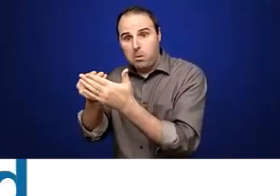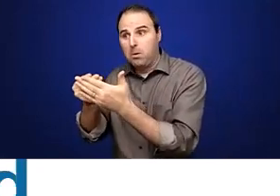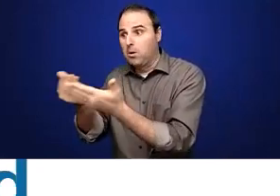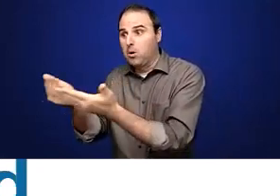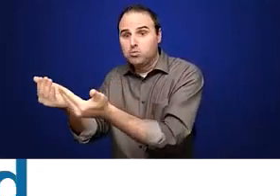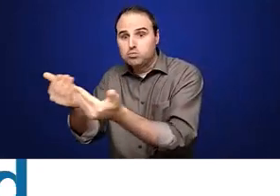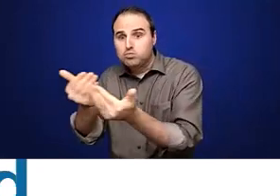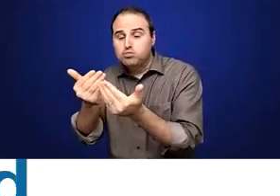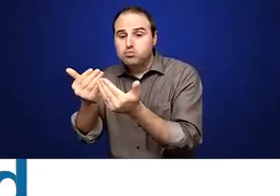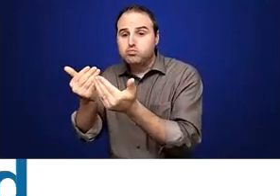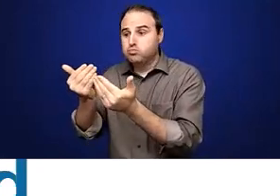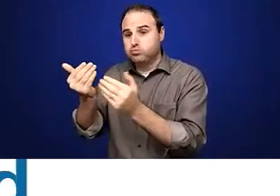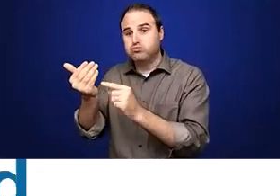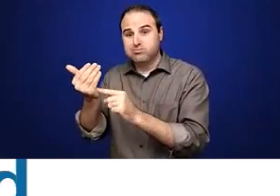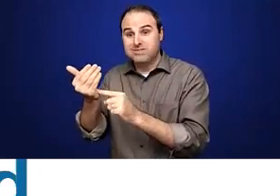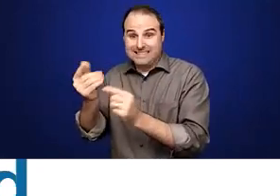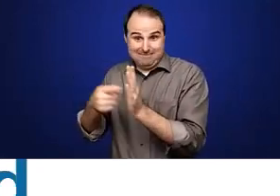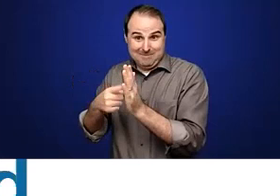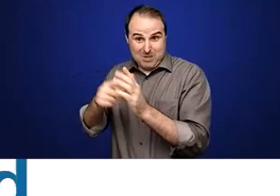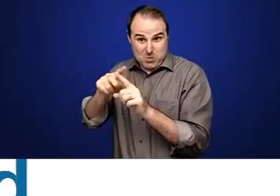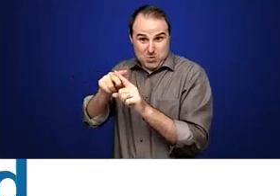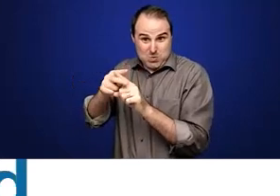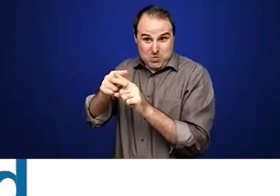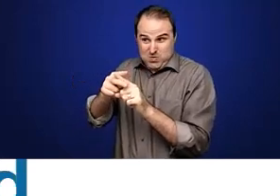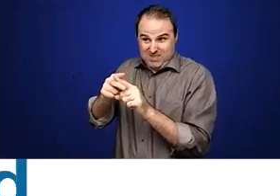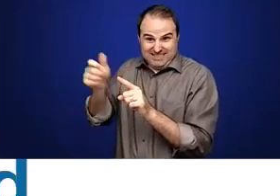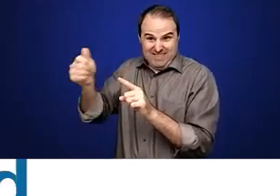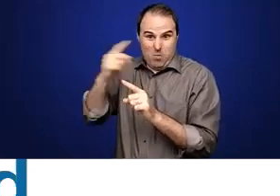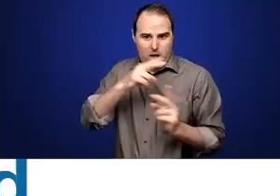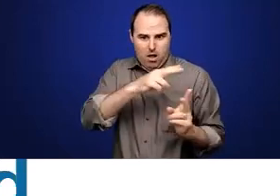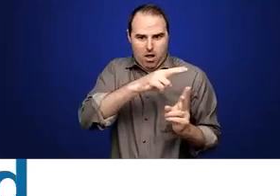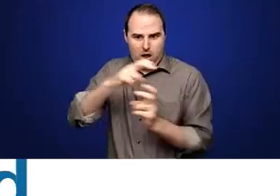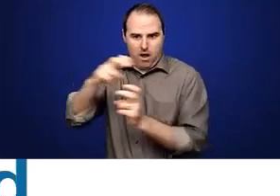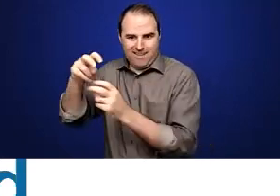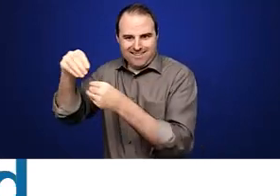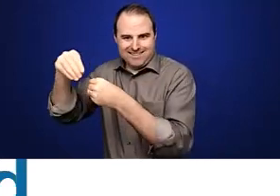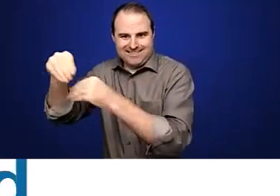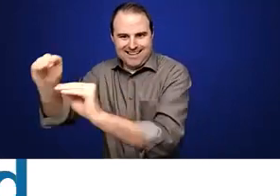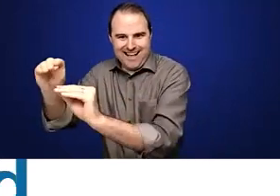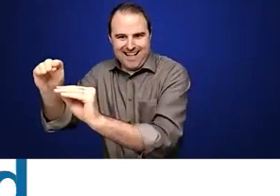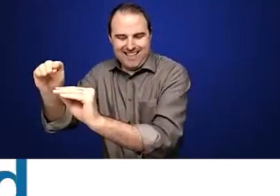But because we ended up having these communications very early on, everybody was on the same page.